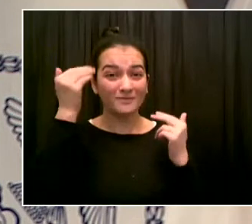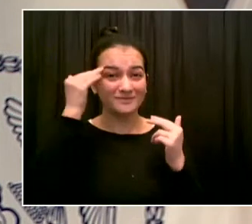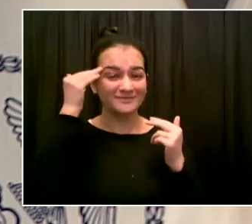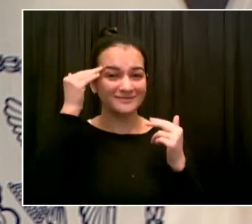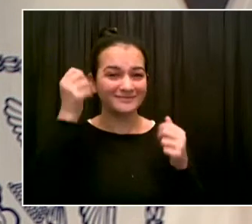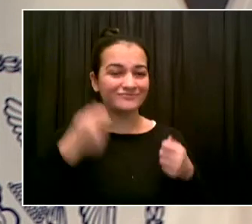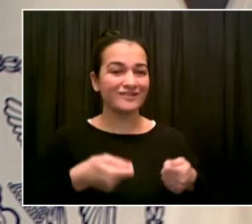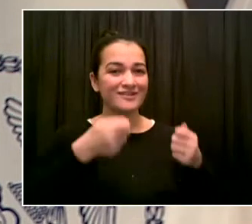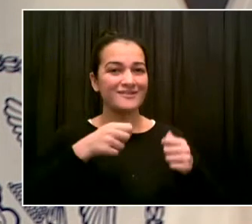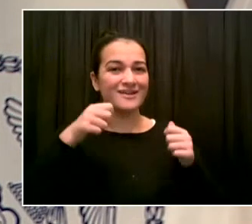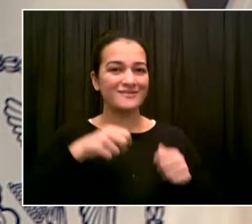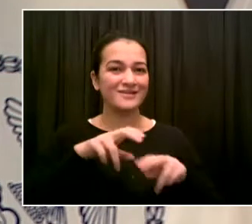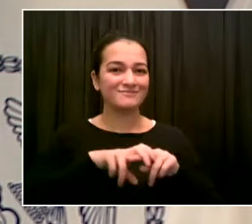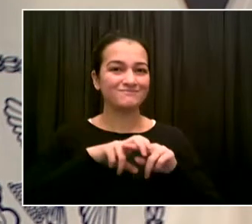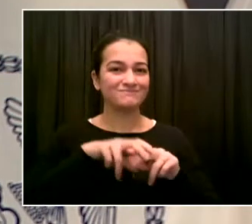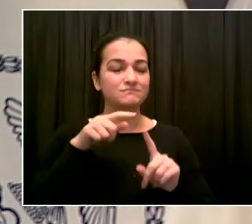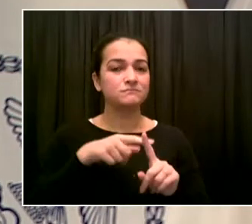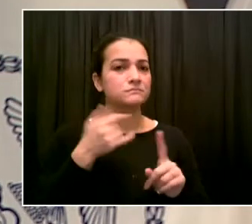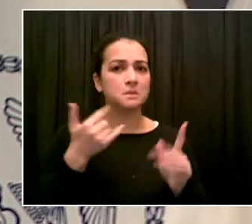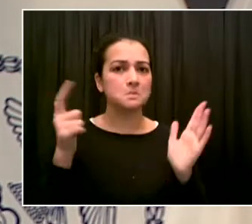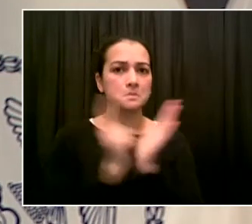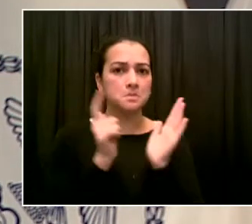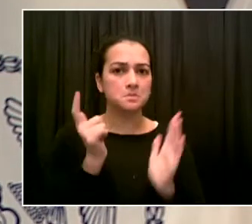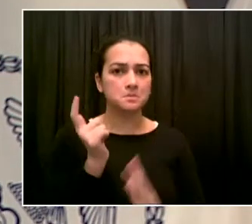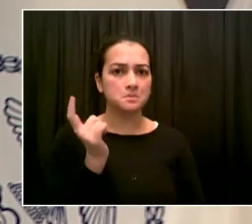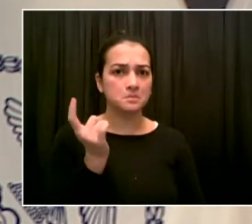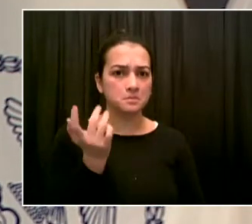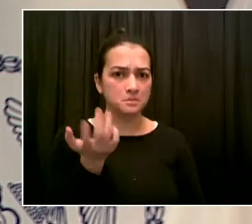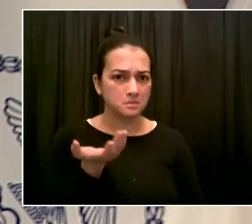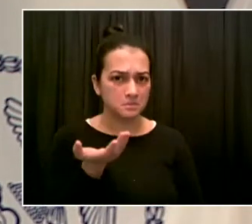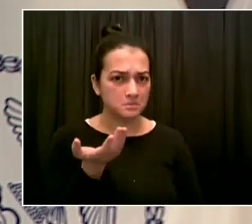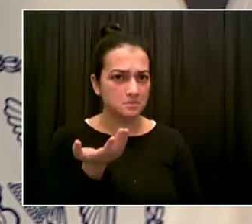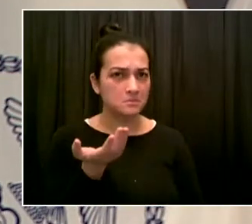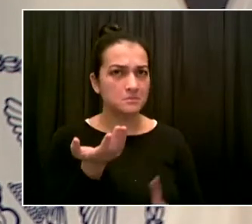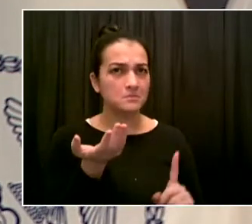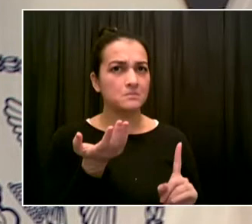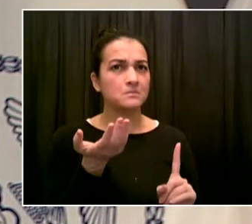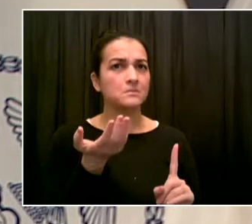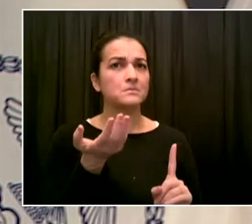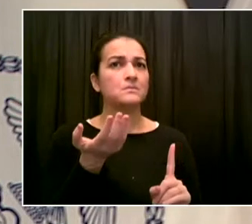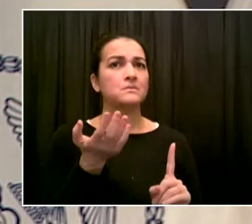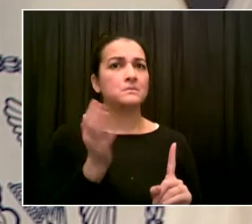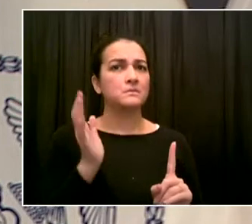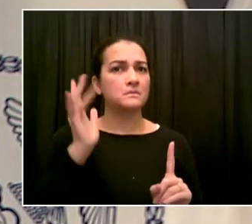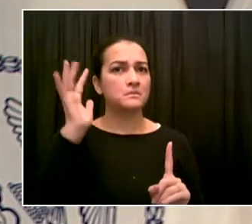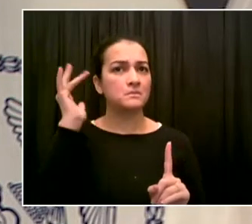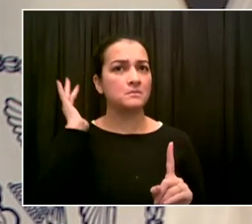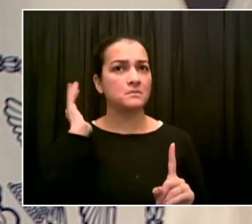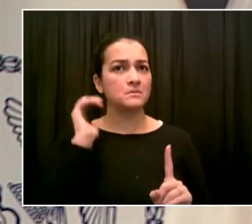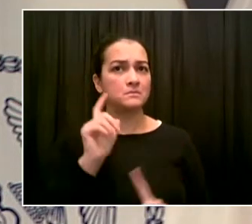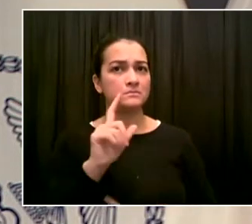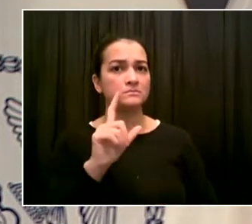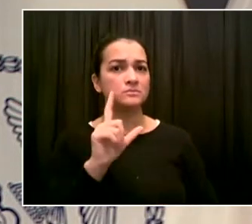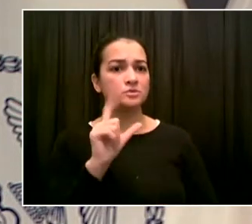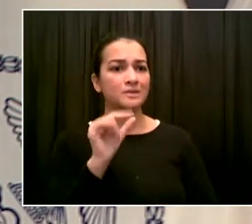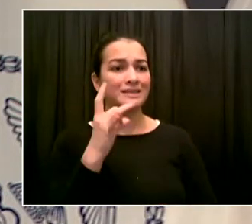CARRIAGES IN CENTRAL PARK? WHY DOES IT MAKE SENSE TO TRY TO